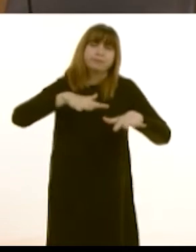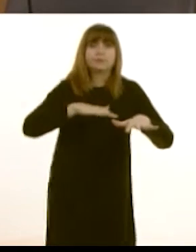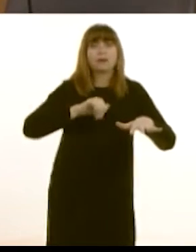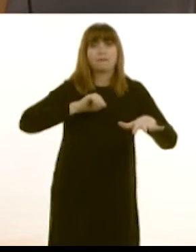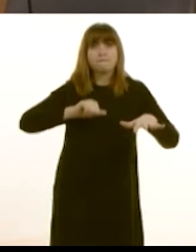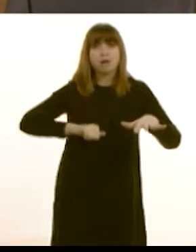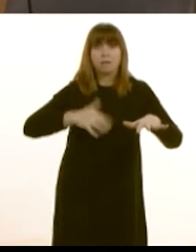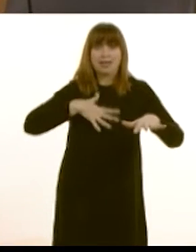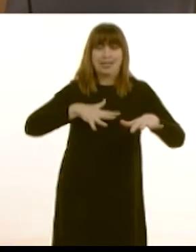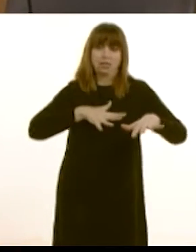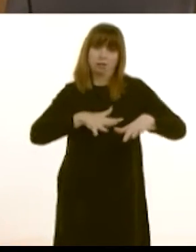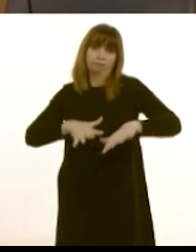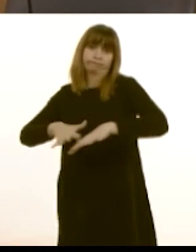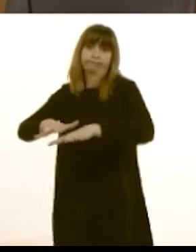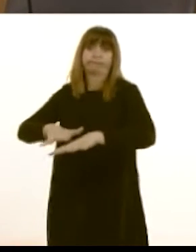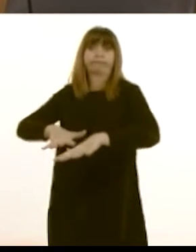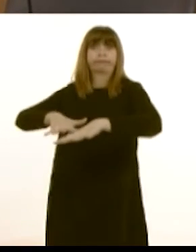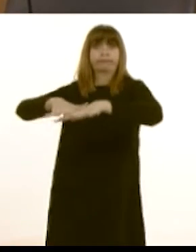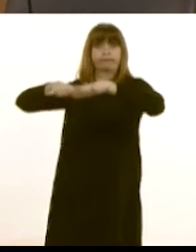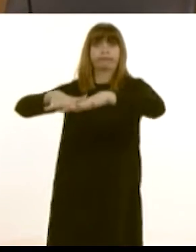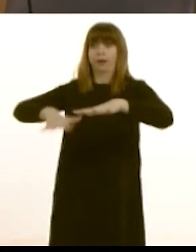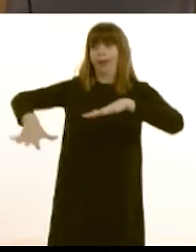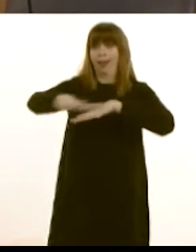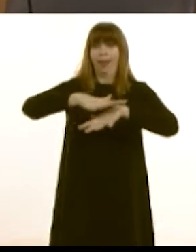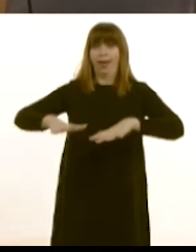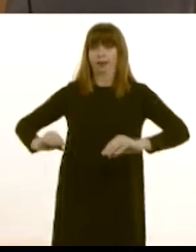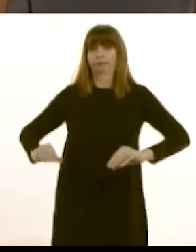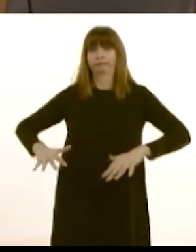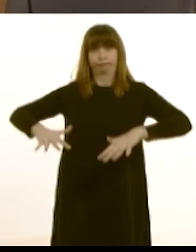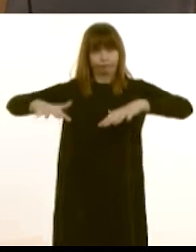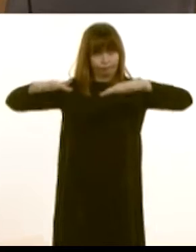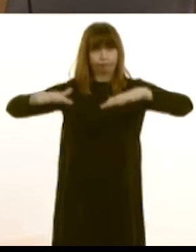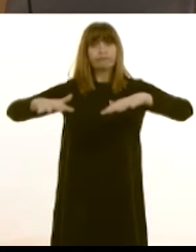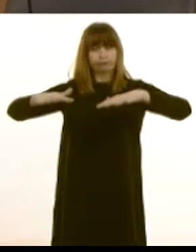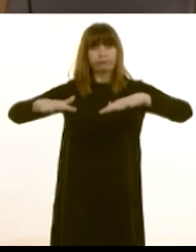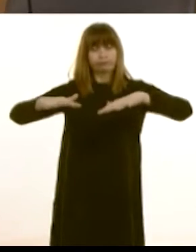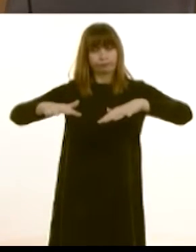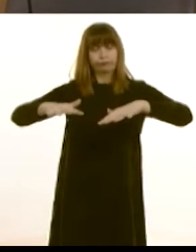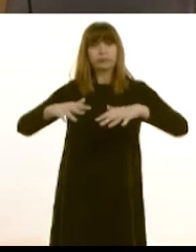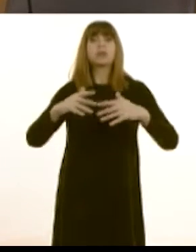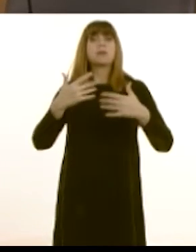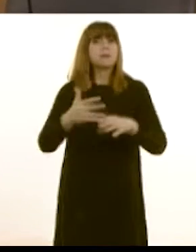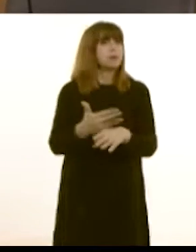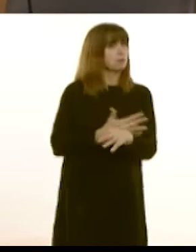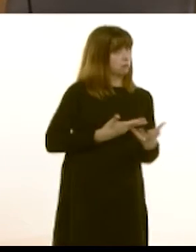Farmers, of course, are part of that. There were discussions with them in advance of that project being put in place, but you